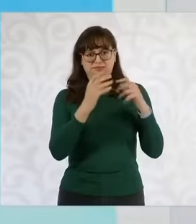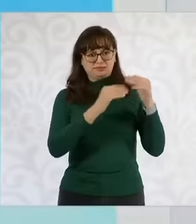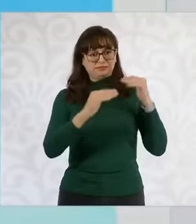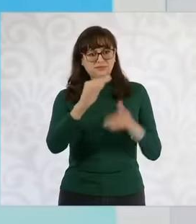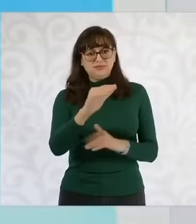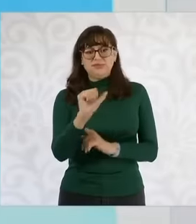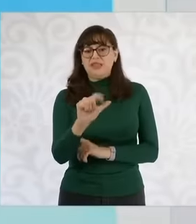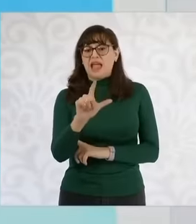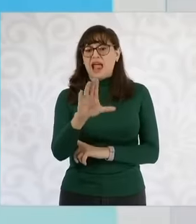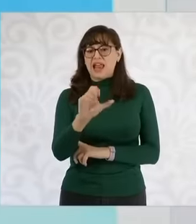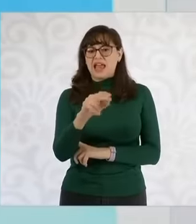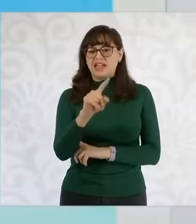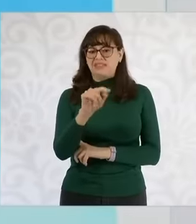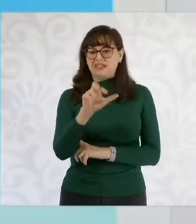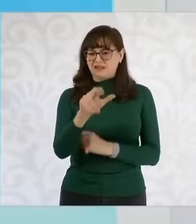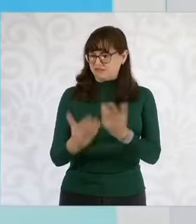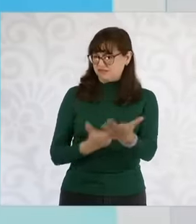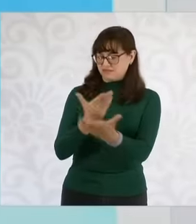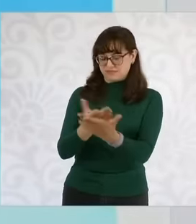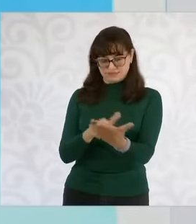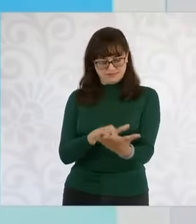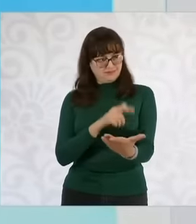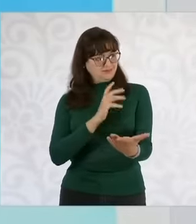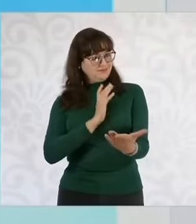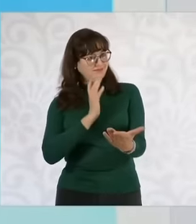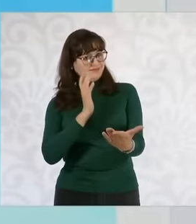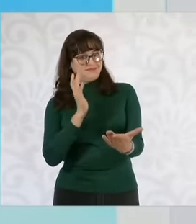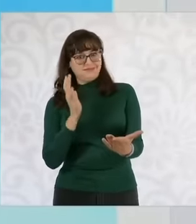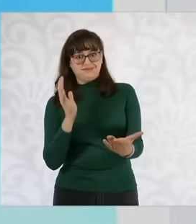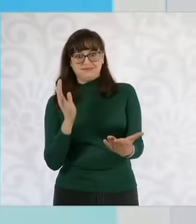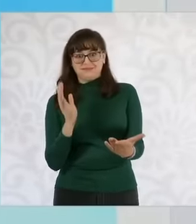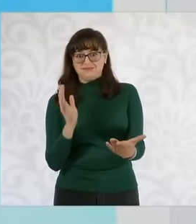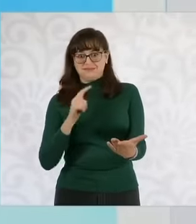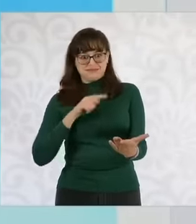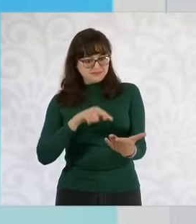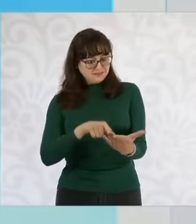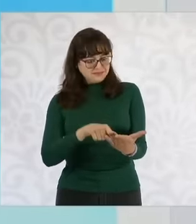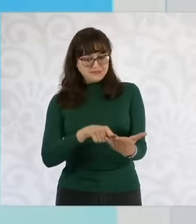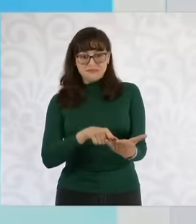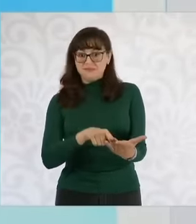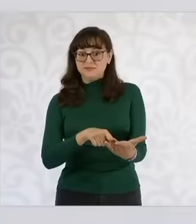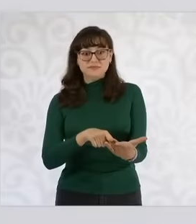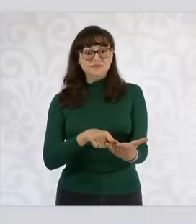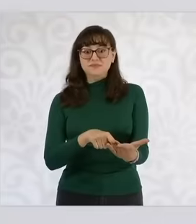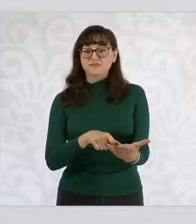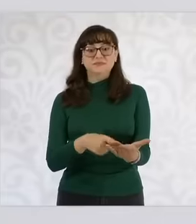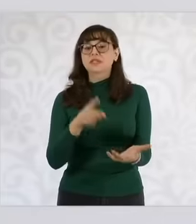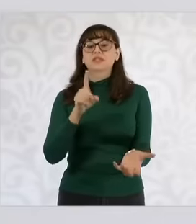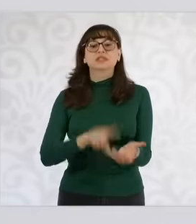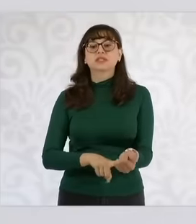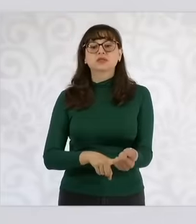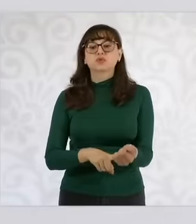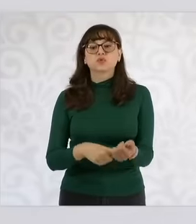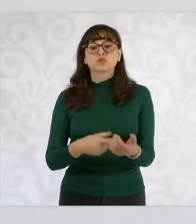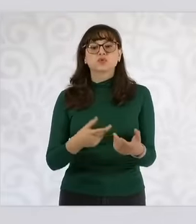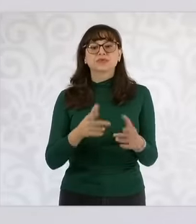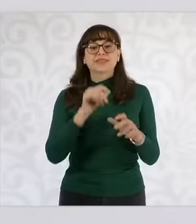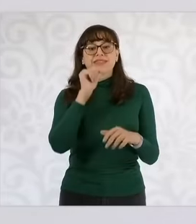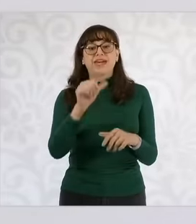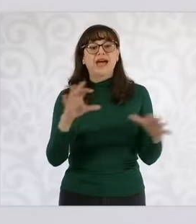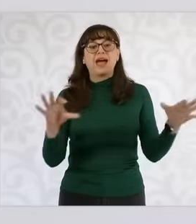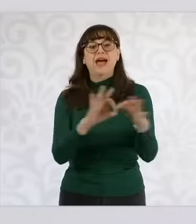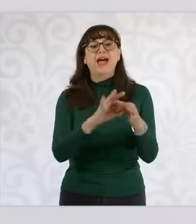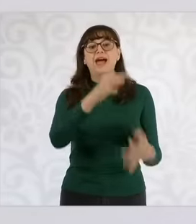real one, it is a political position, it has nothing to do